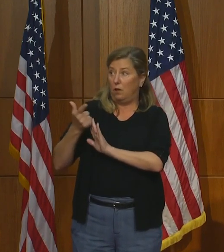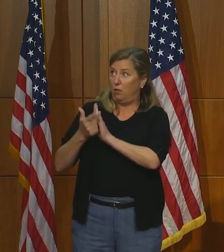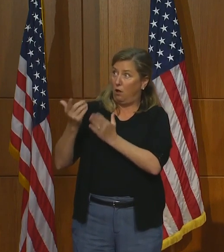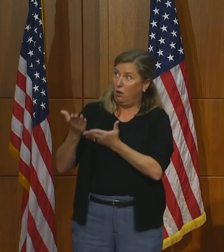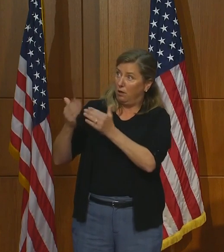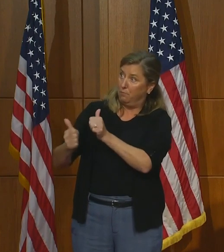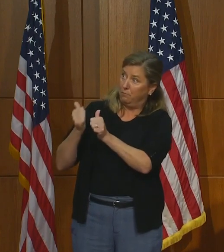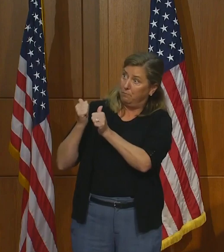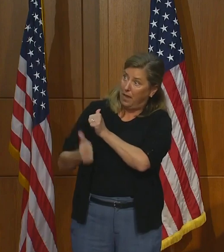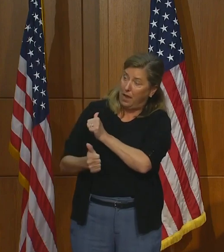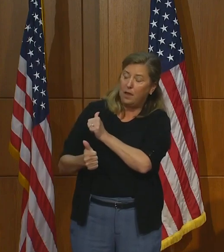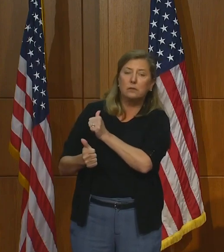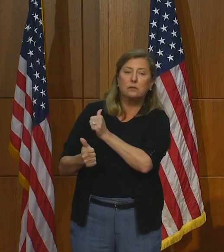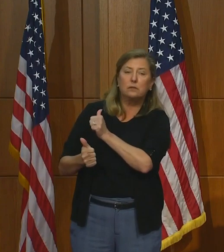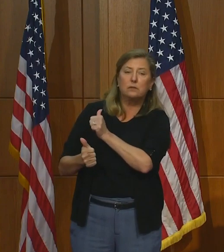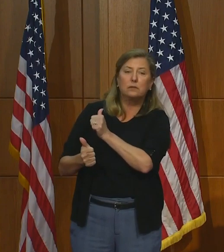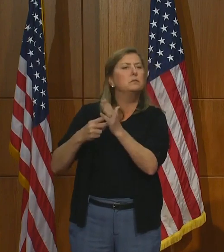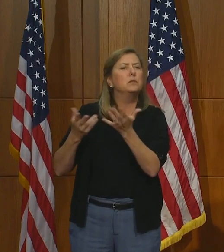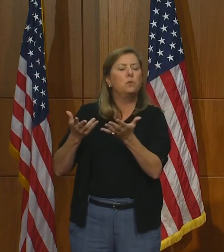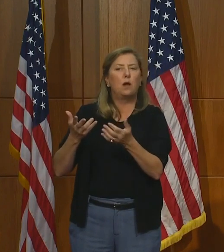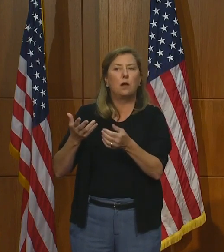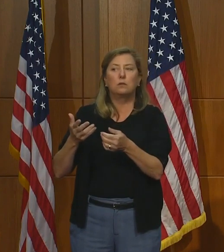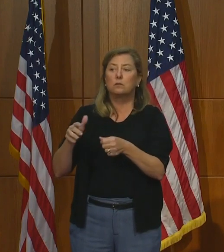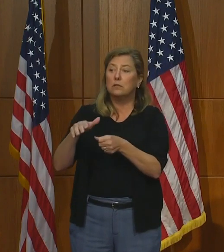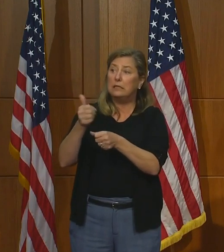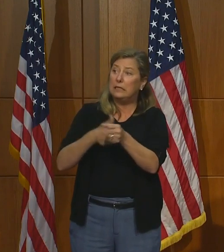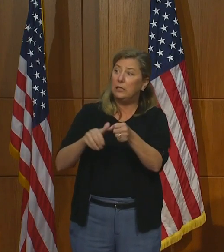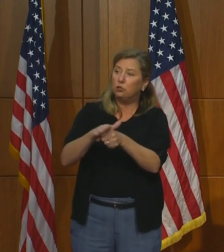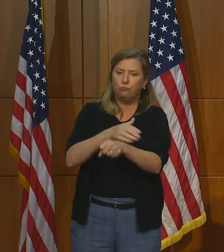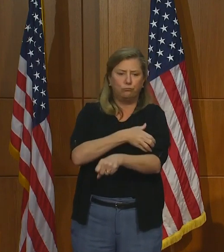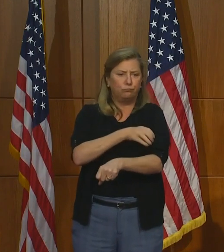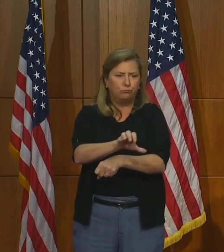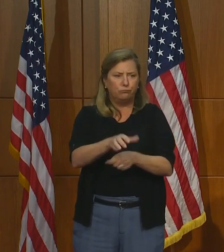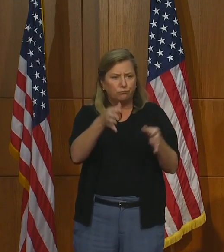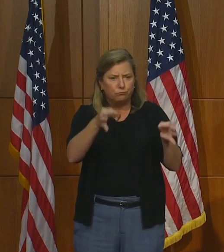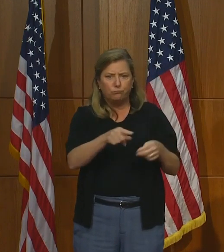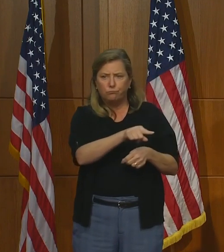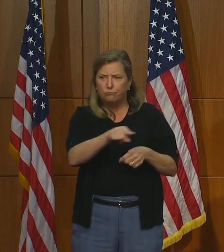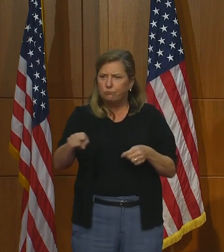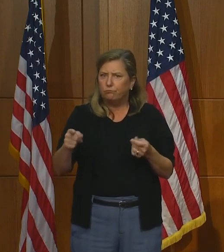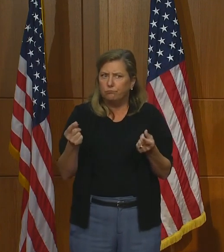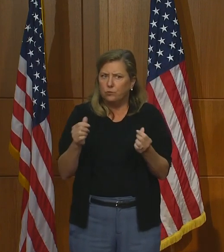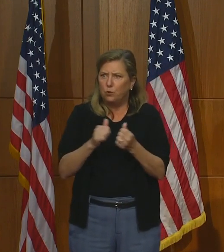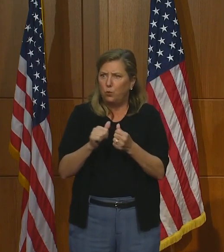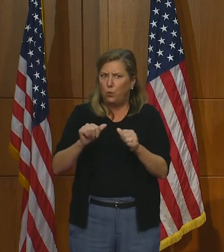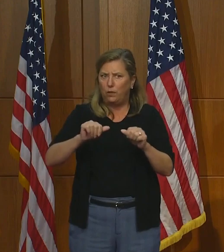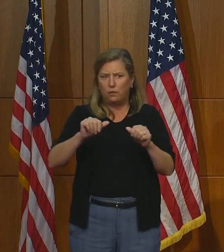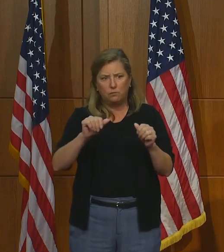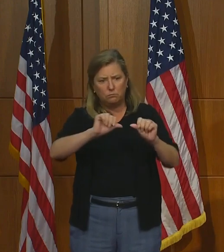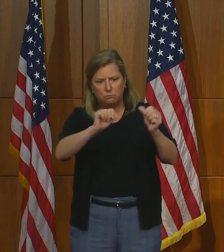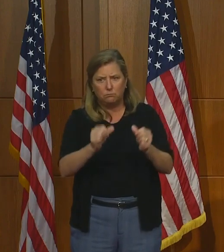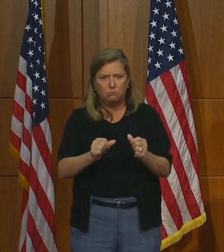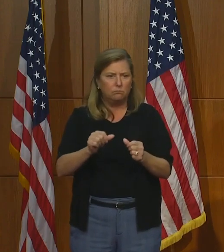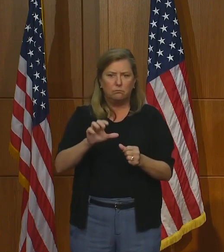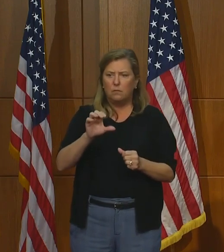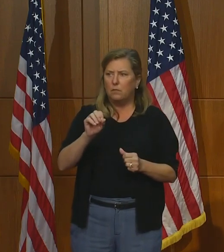THIS YEAR- IT WAS PASSED AND IT GIVES LOOK LOCALITIES THE- THAT